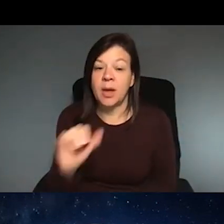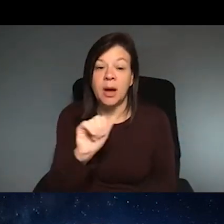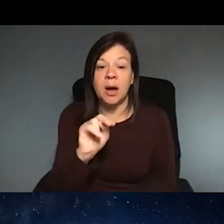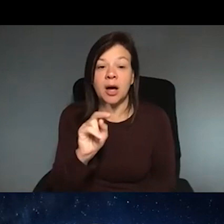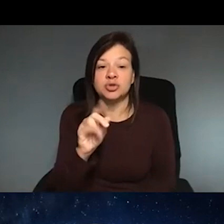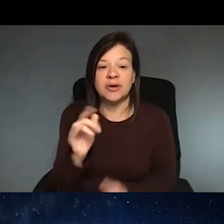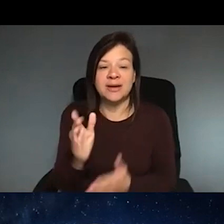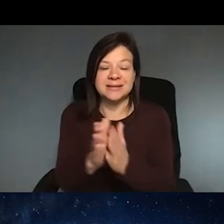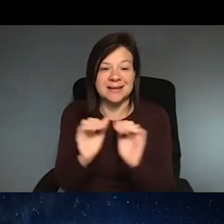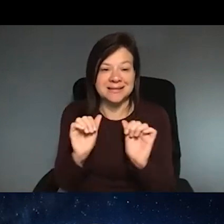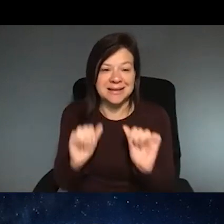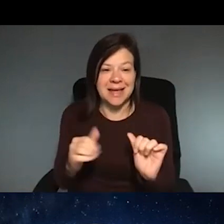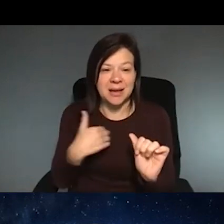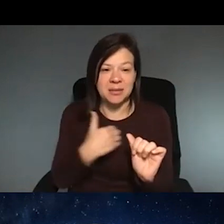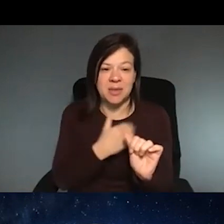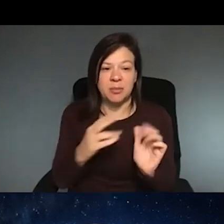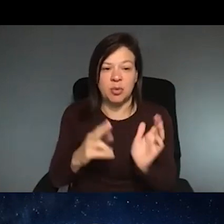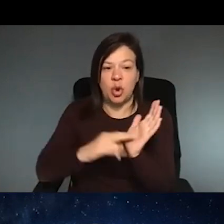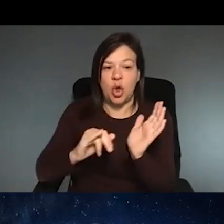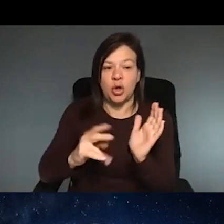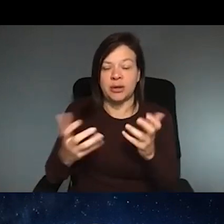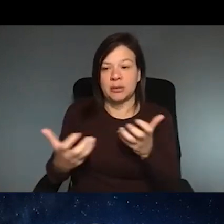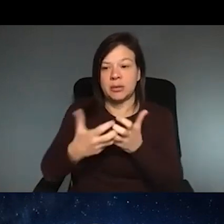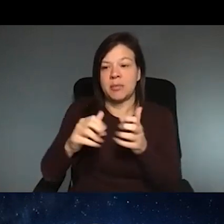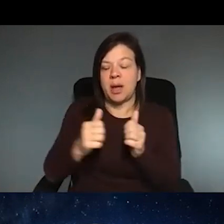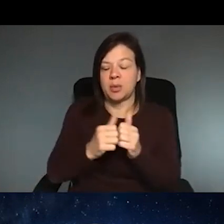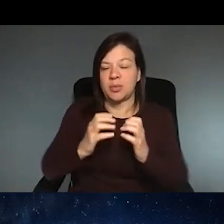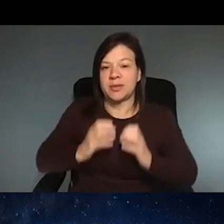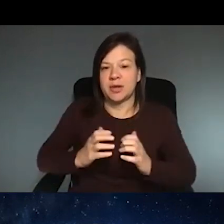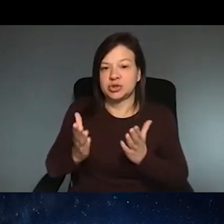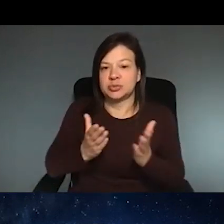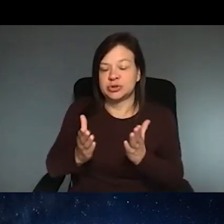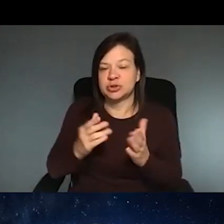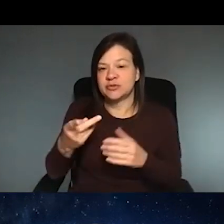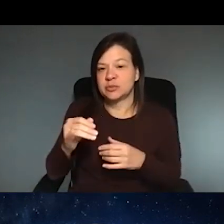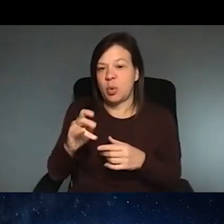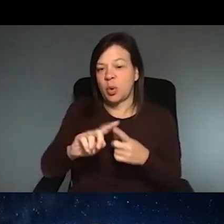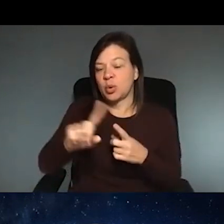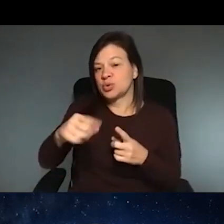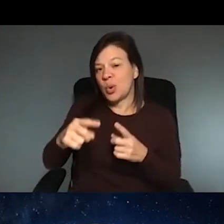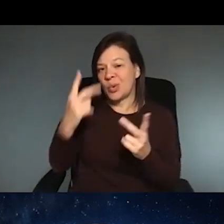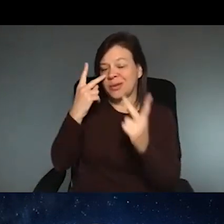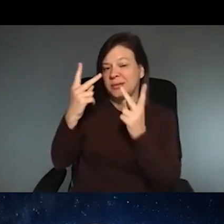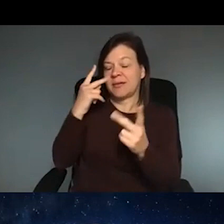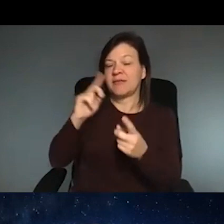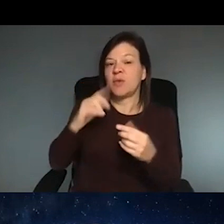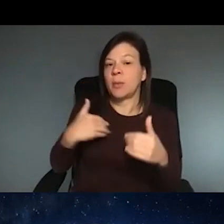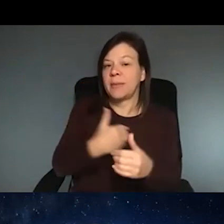ANDREIS ASKED CAN MIGHT BE LOG-IN BE COMBINED WITH CUSTOMER SERVICE PORTAL SO IT IS ONLY VISIBLE FOR MEMBERS.